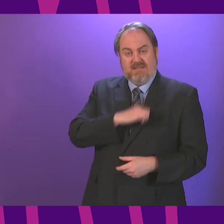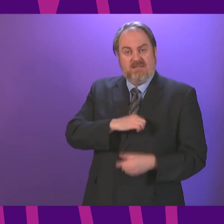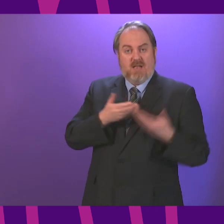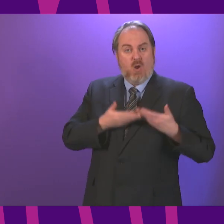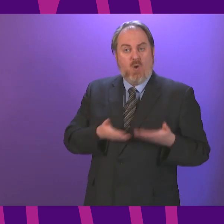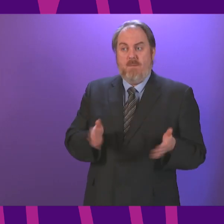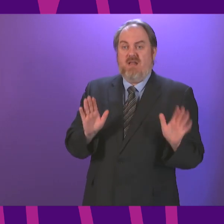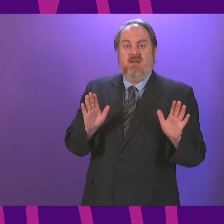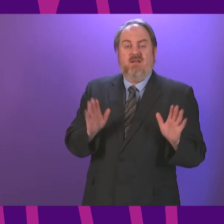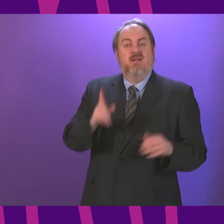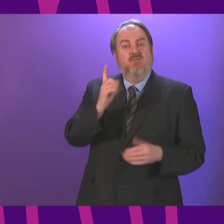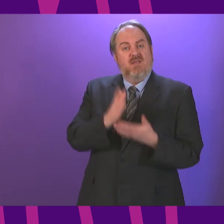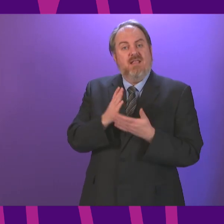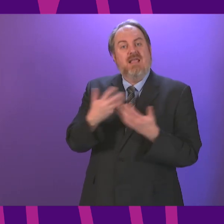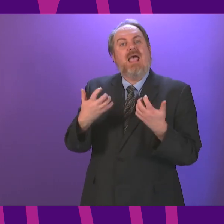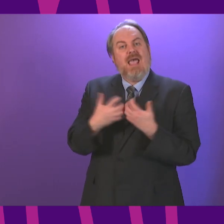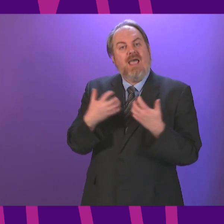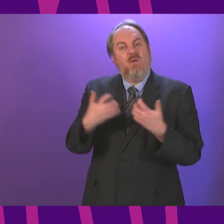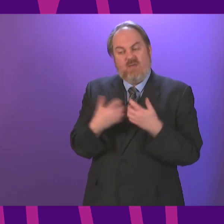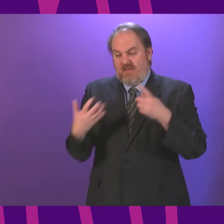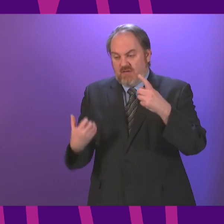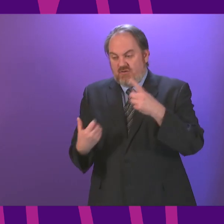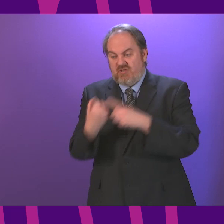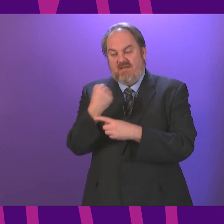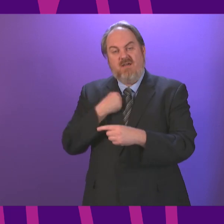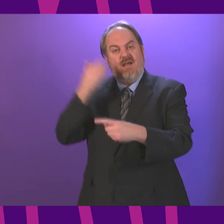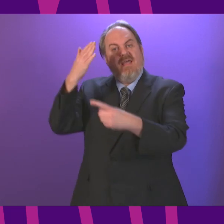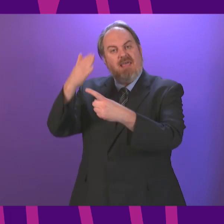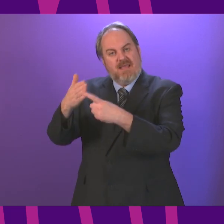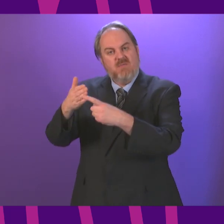journey is made matters to people’s jobs, their quality of life and